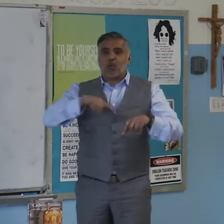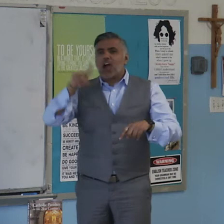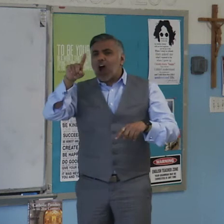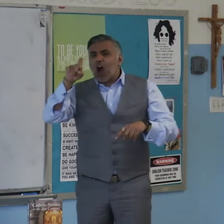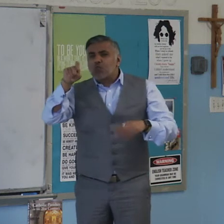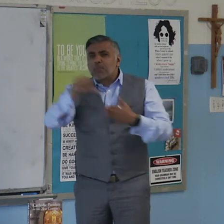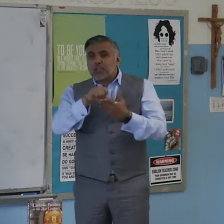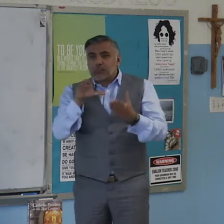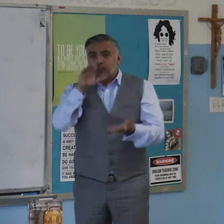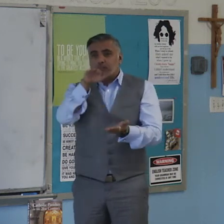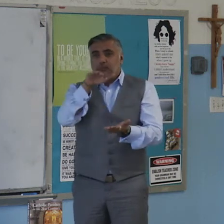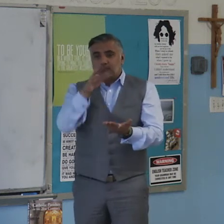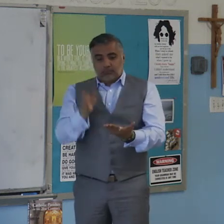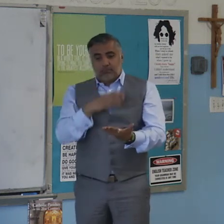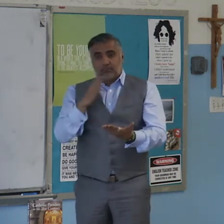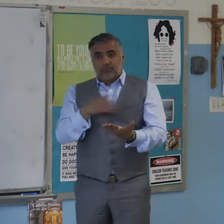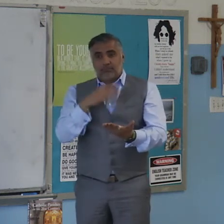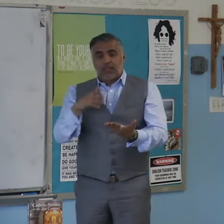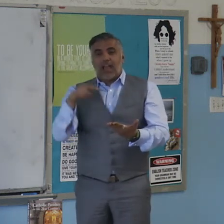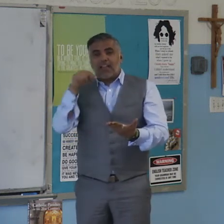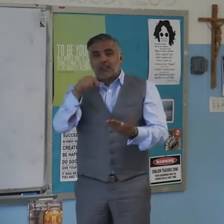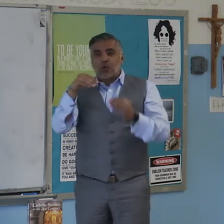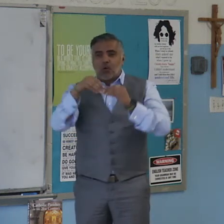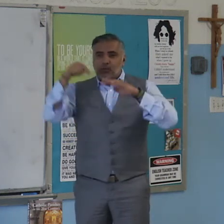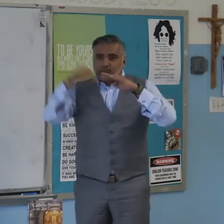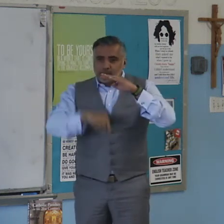pages or more, and it will give you more details and numbers than you ever wanted